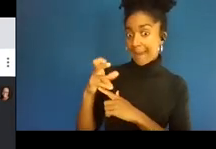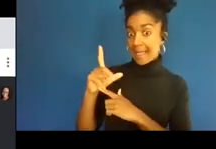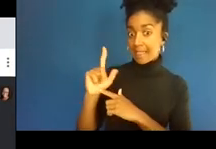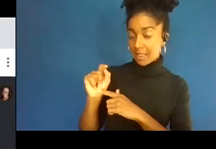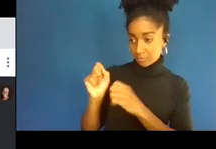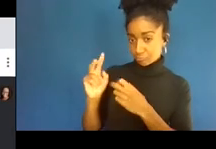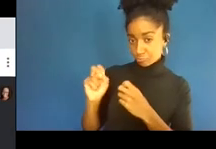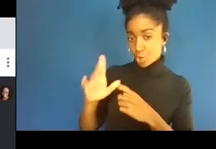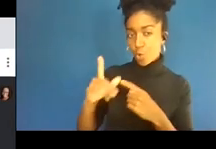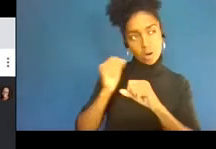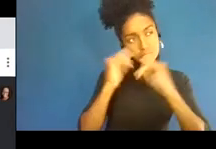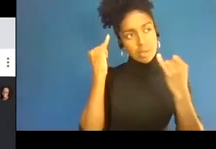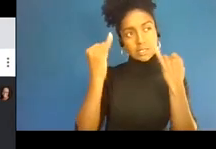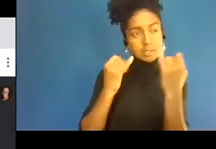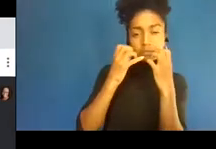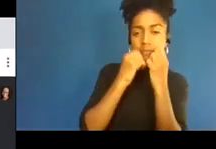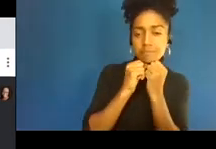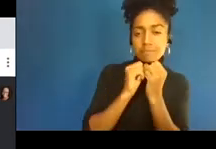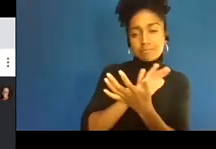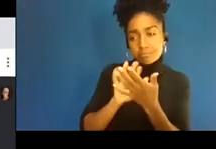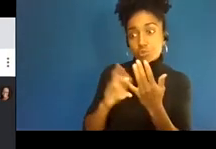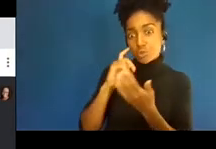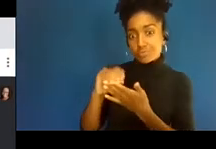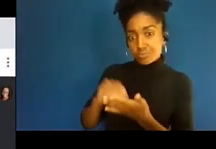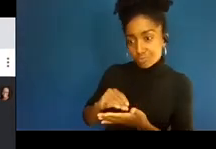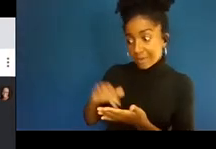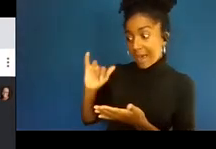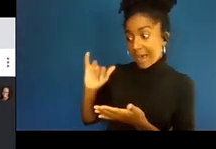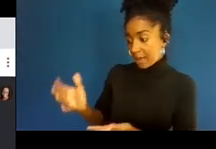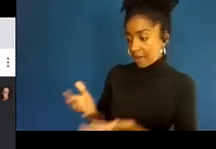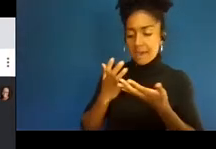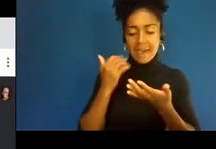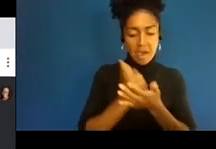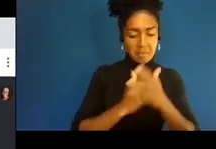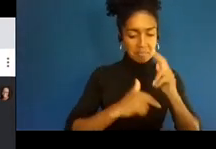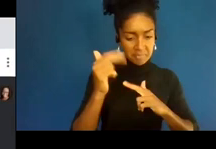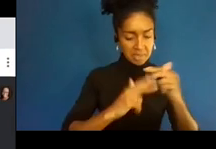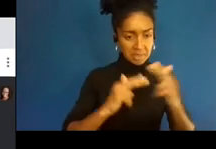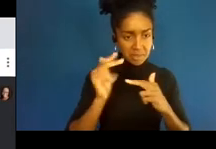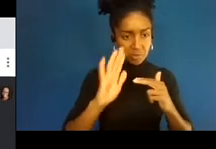to help you craft a vision for this racially just future that you want for your own center.